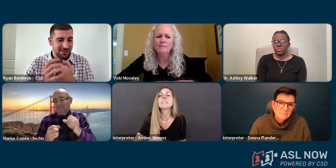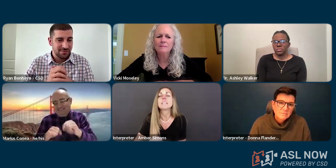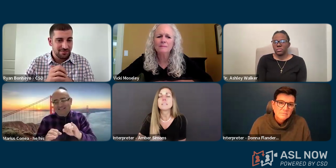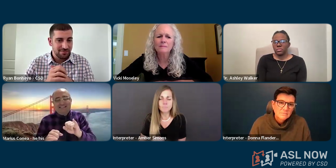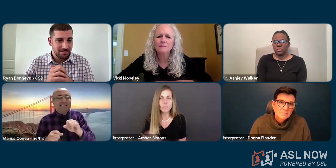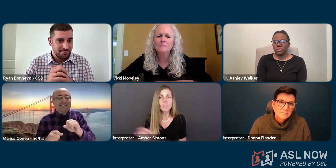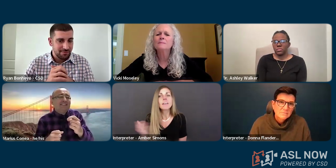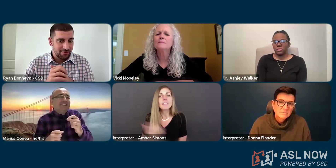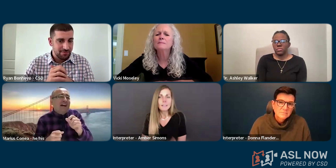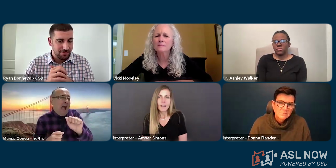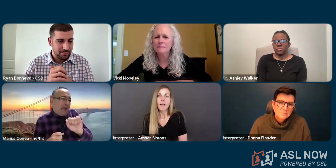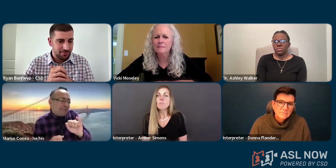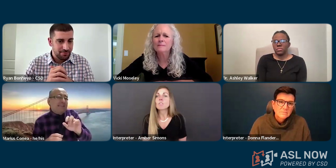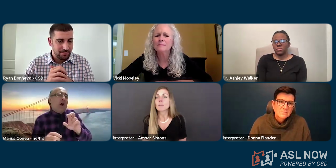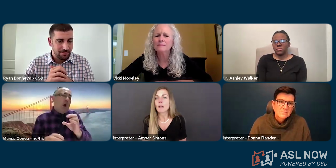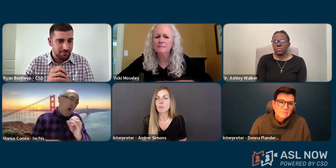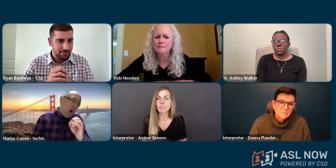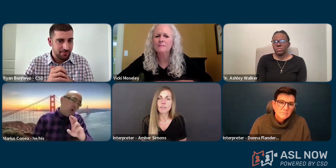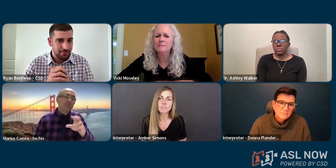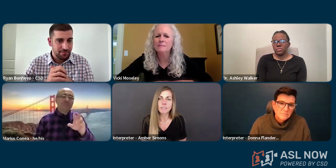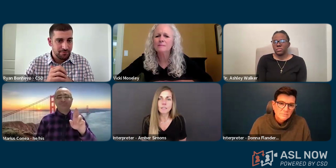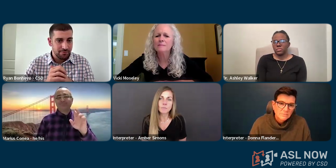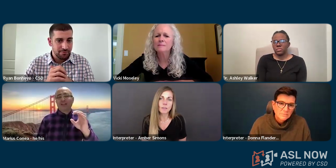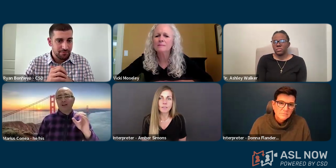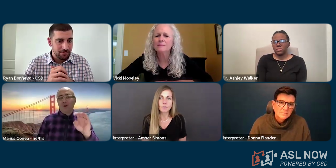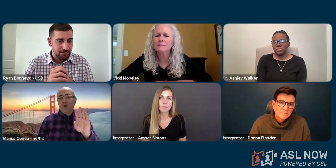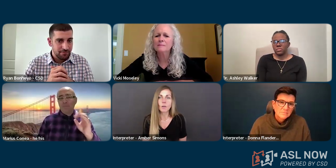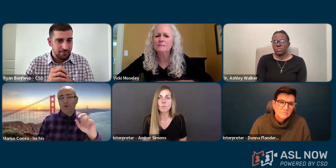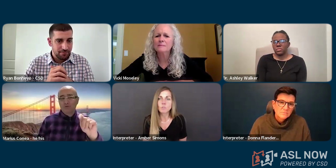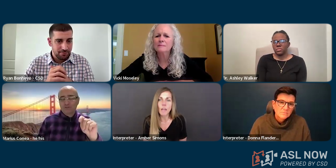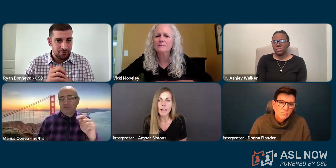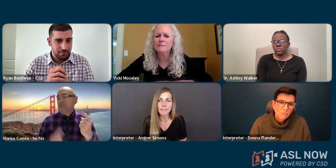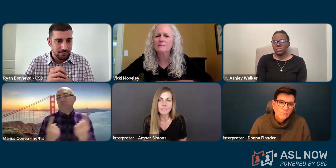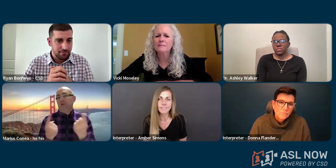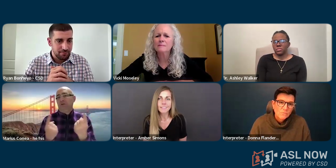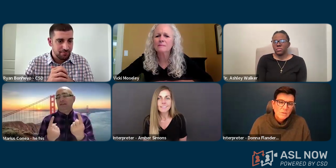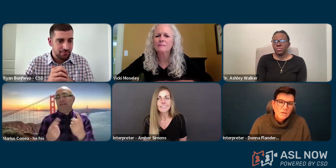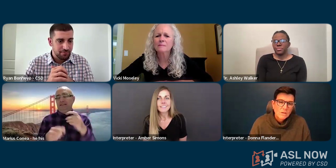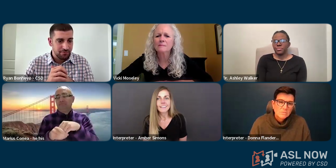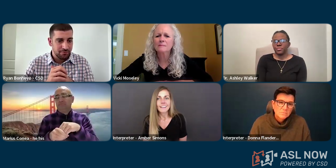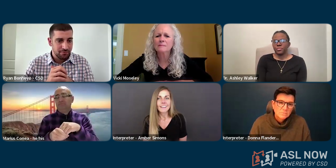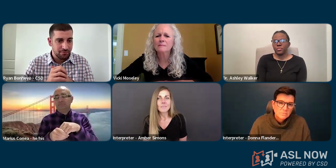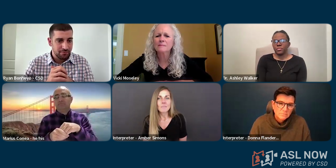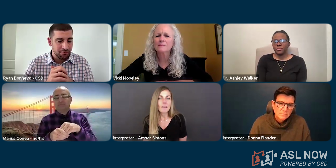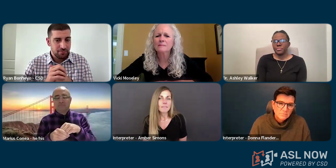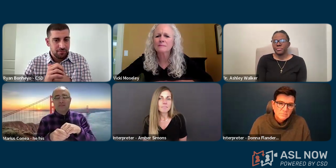Teams using Microsoft Teams as, you know, chats and